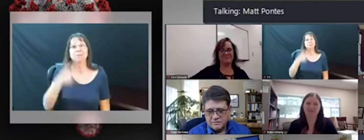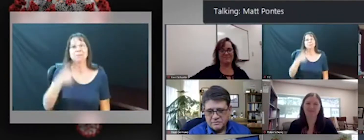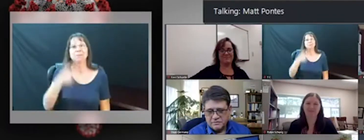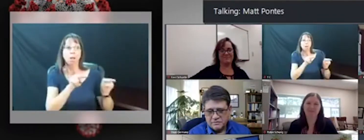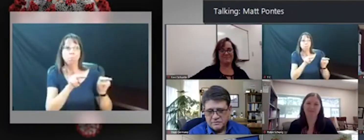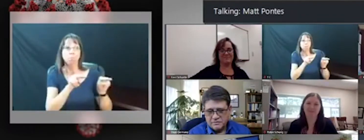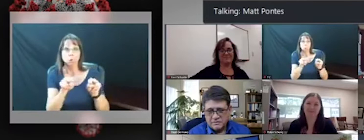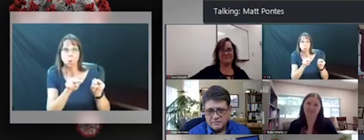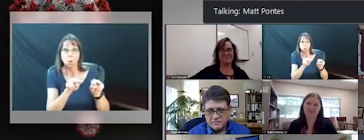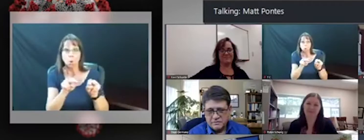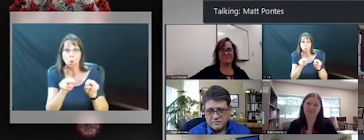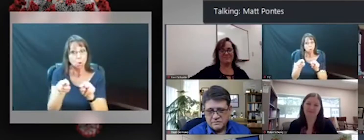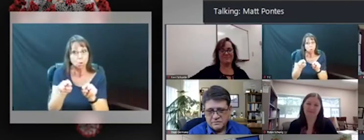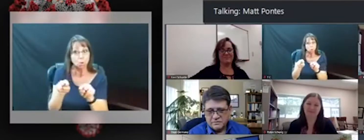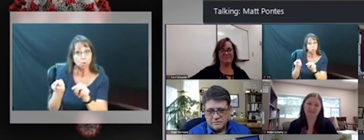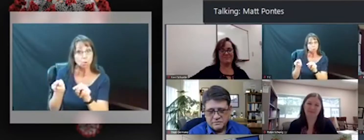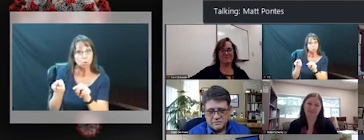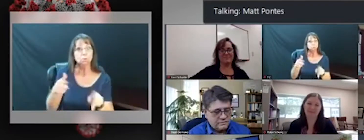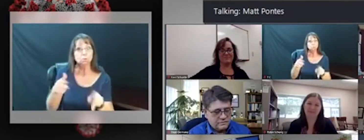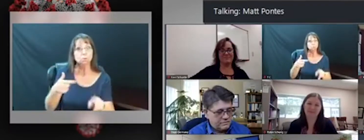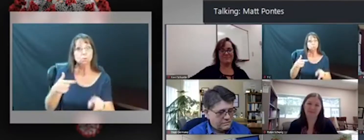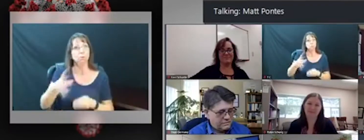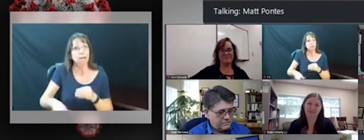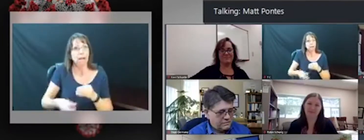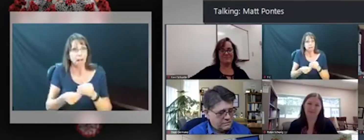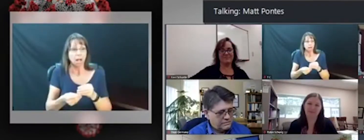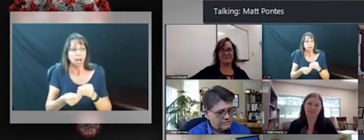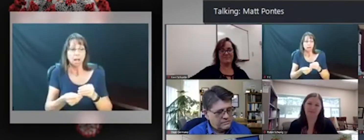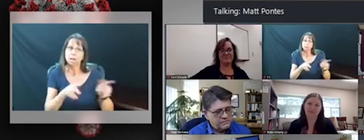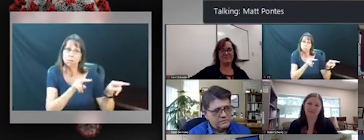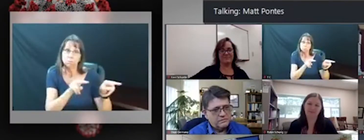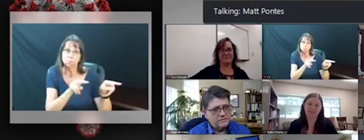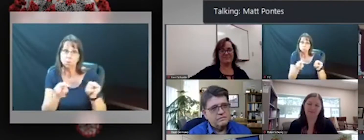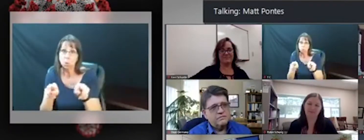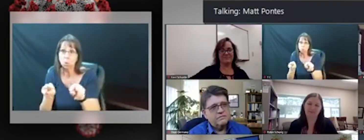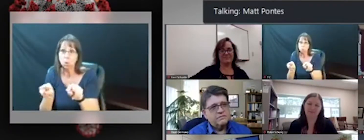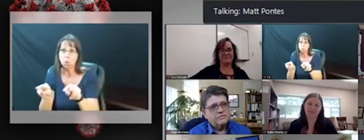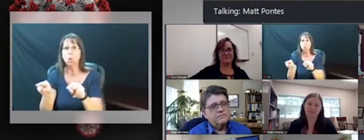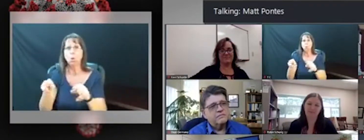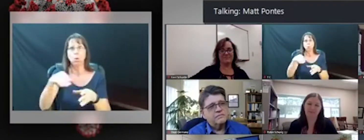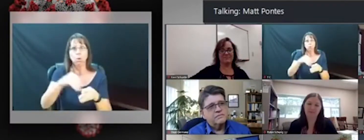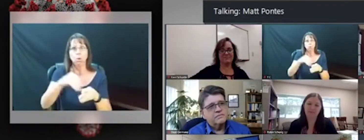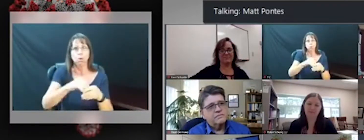make sure that we have some extra patrols downtown and at various facilities, but